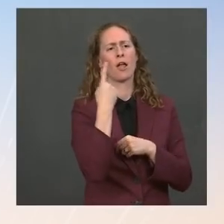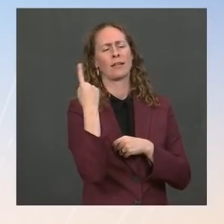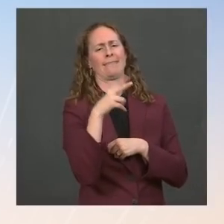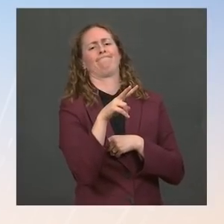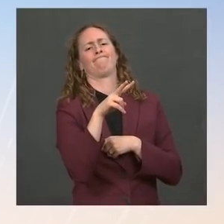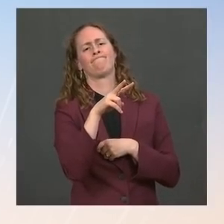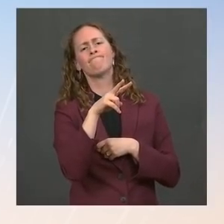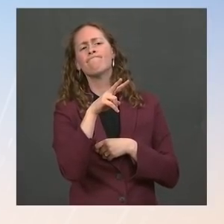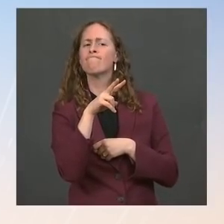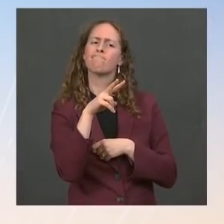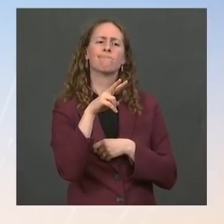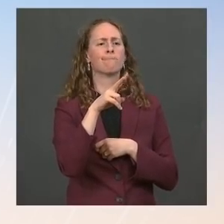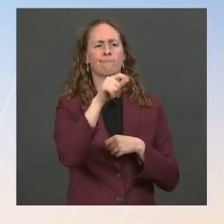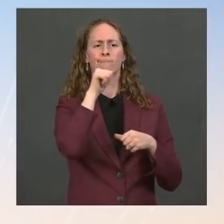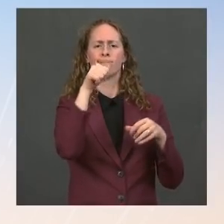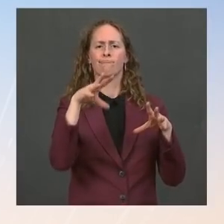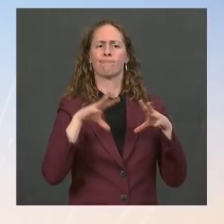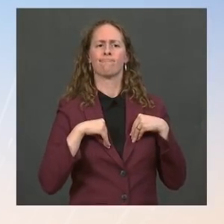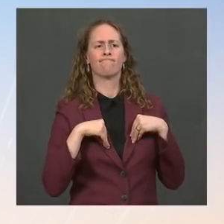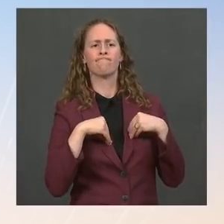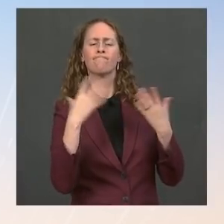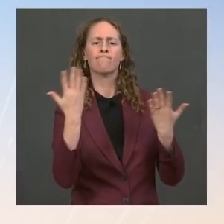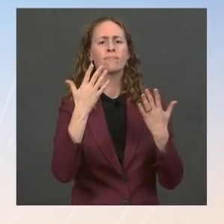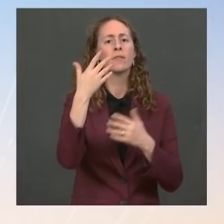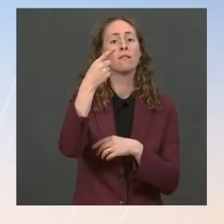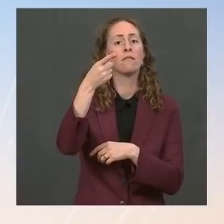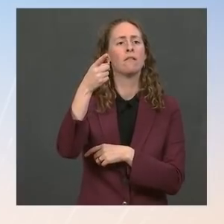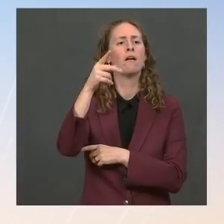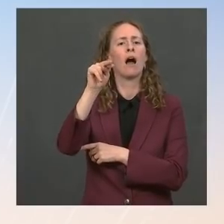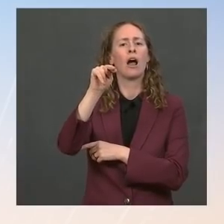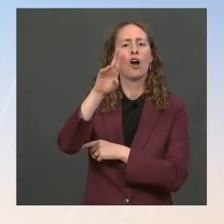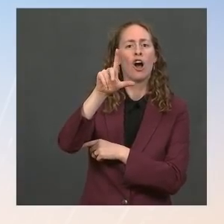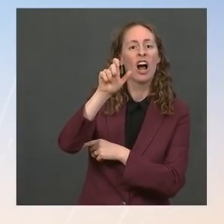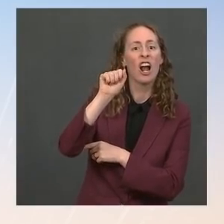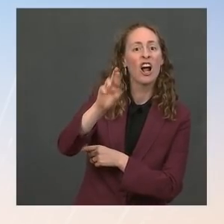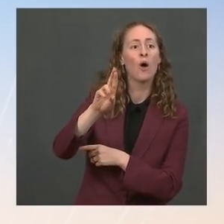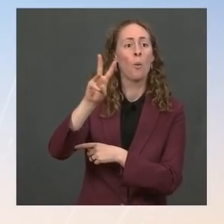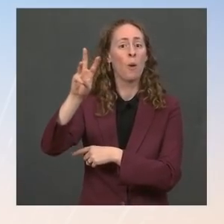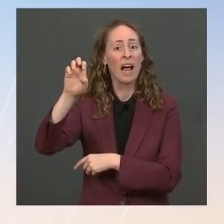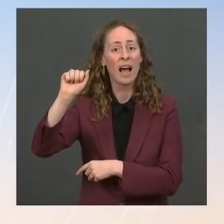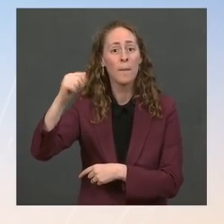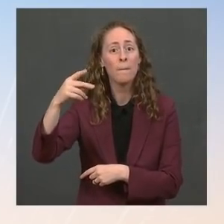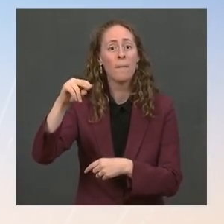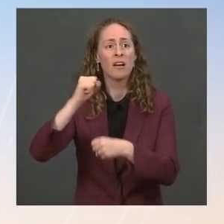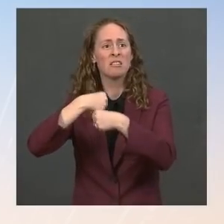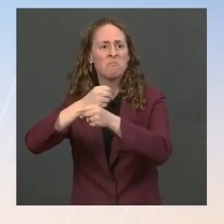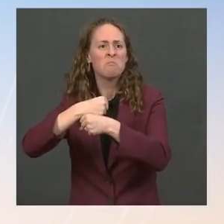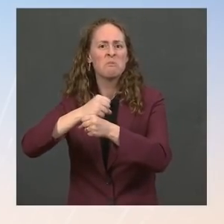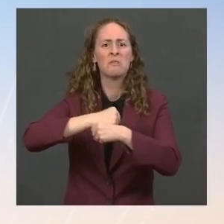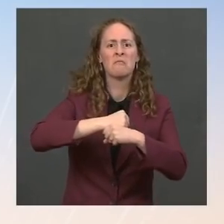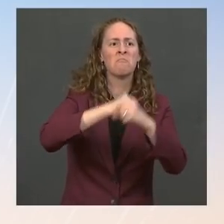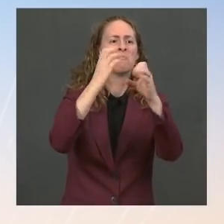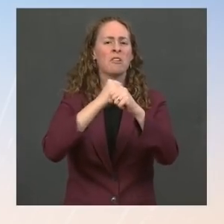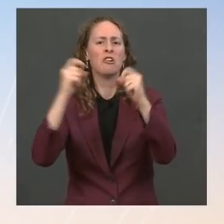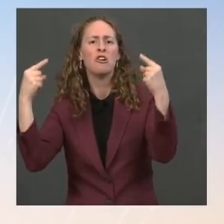And we all are committed to complying with our respective non-proliferation obligations as we implement over the next 18 months. Go ahead.